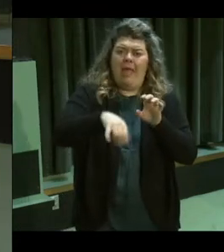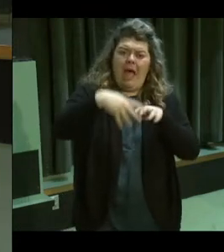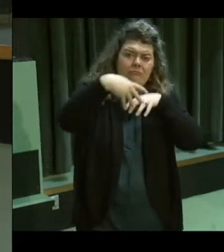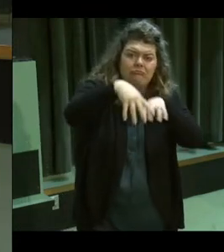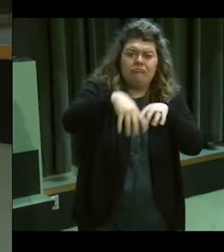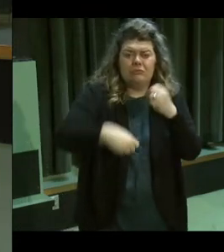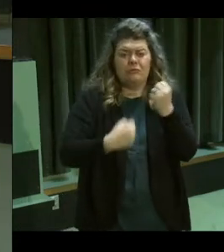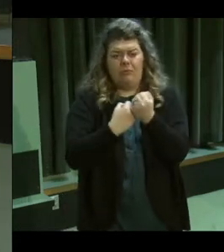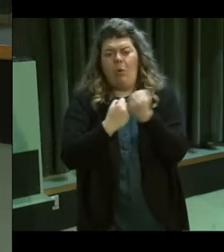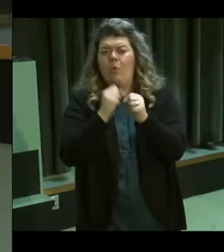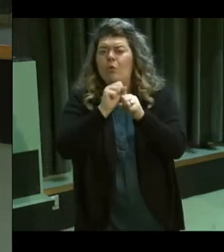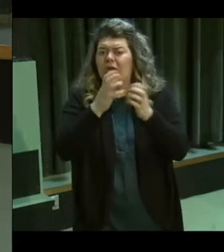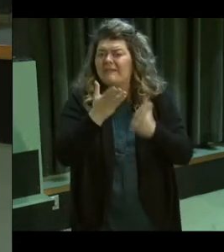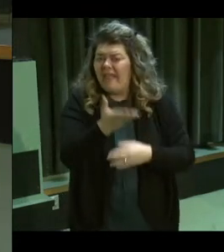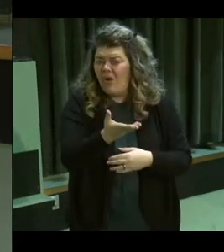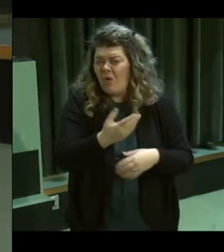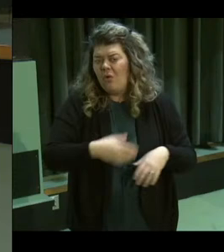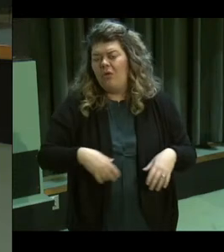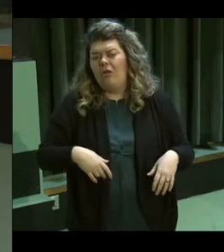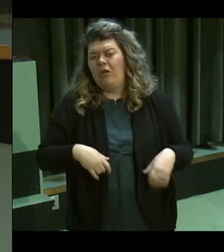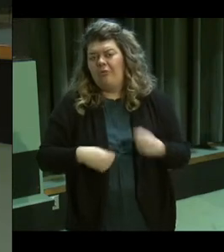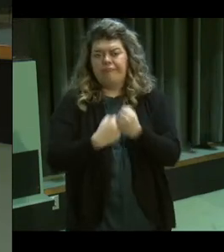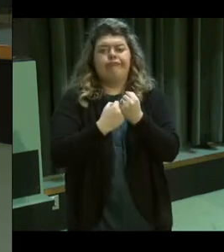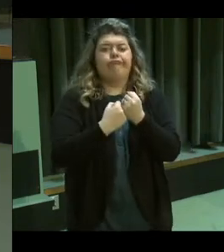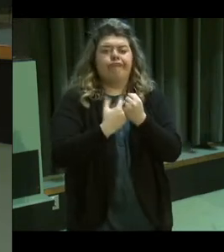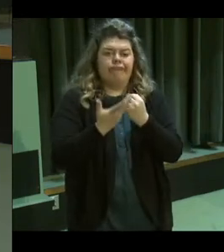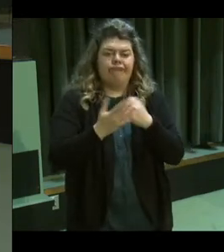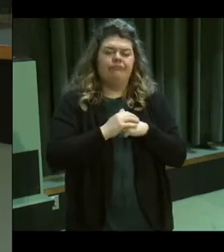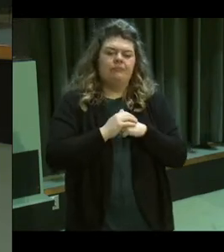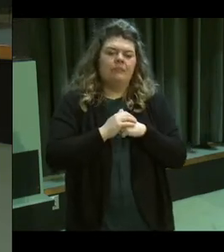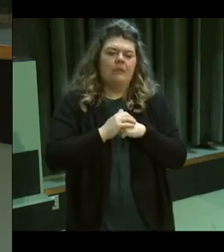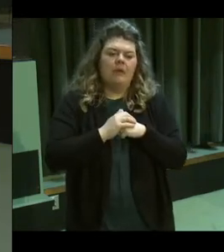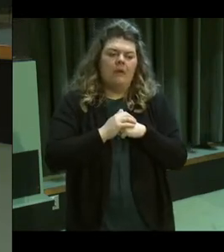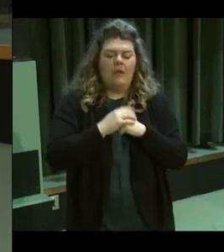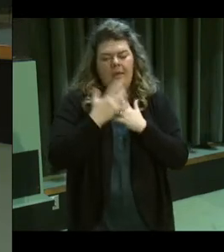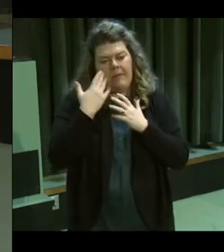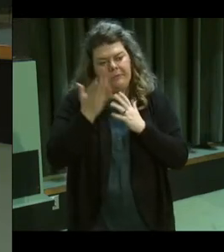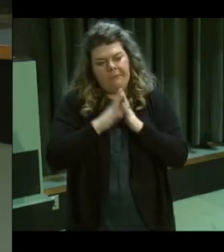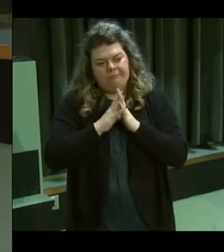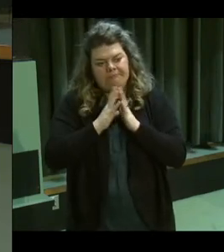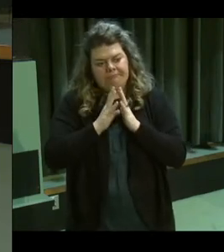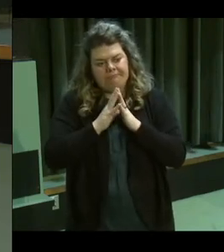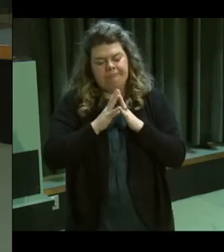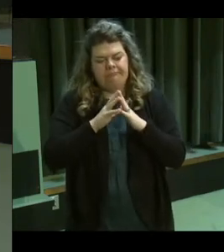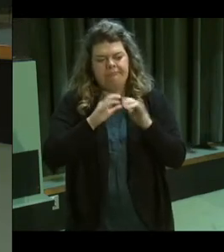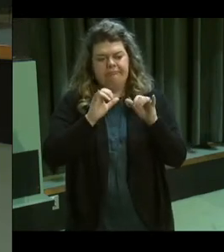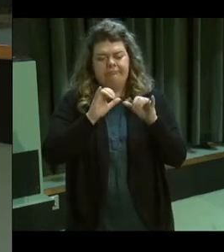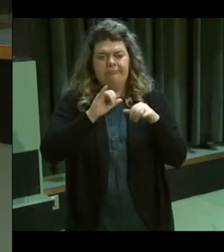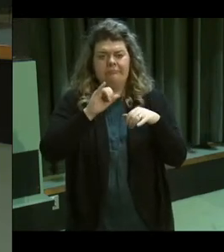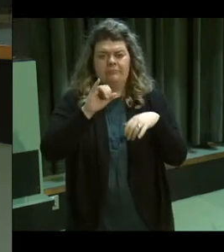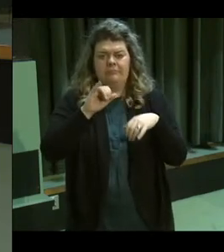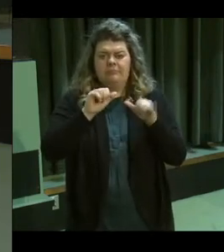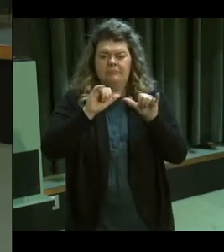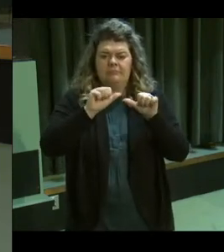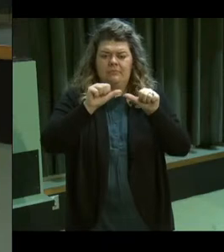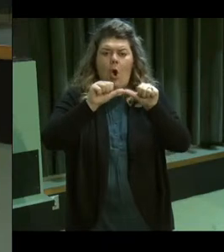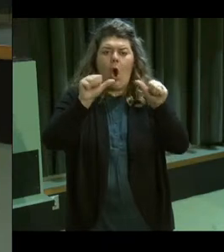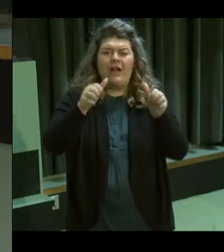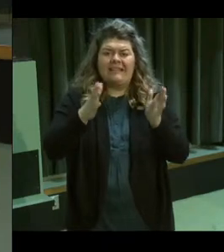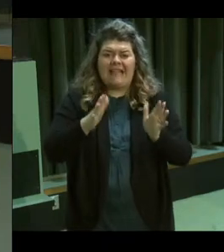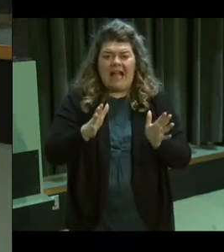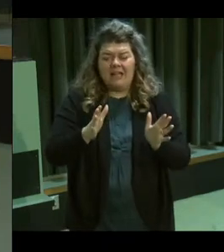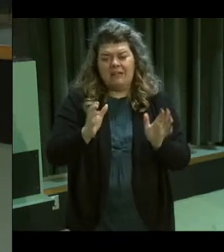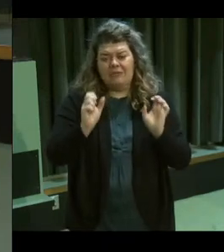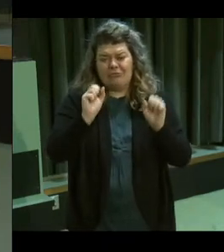there, I think, I don't know, I